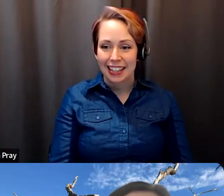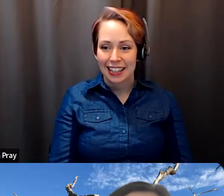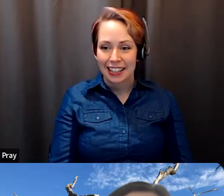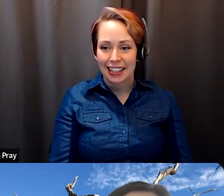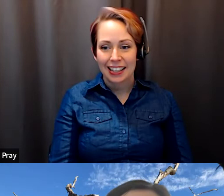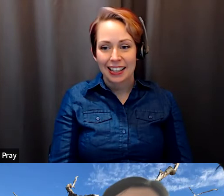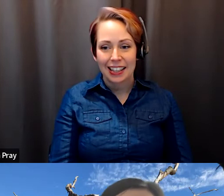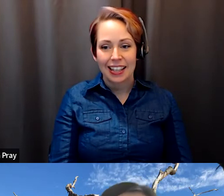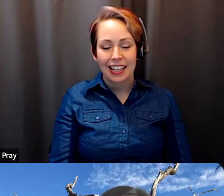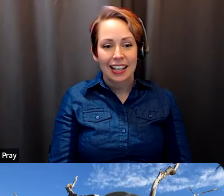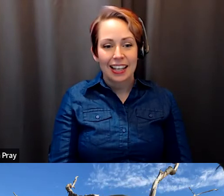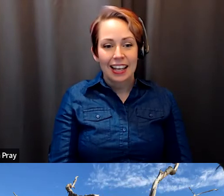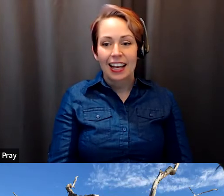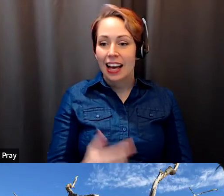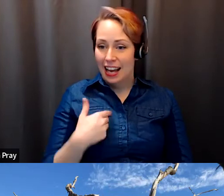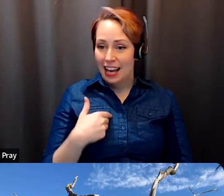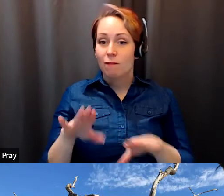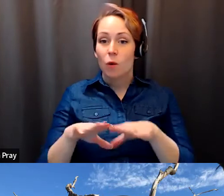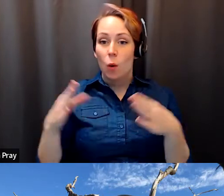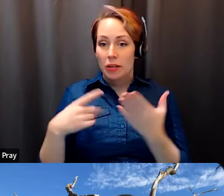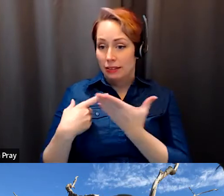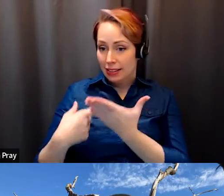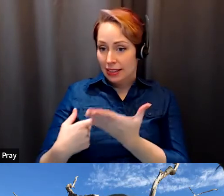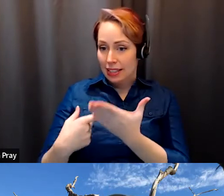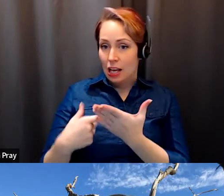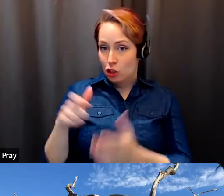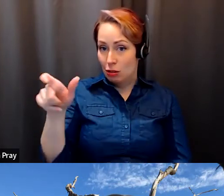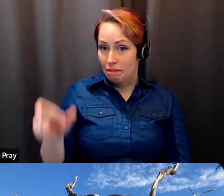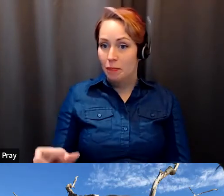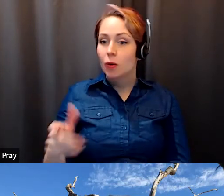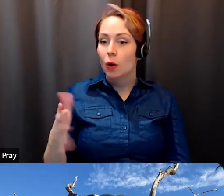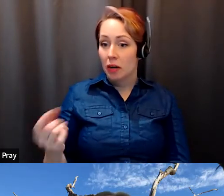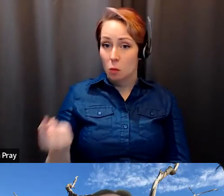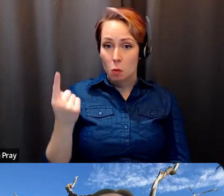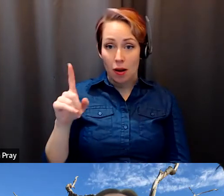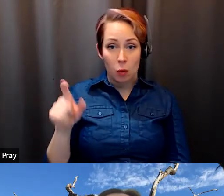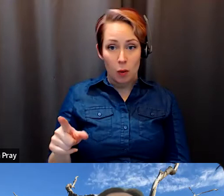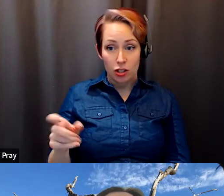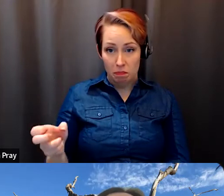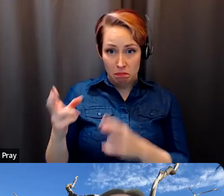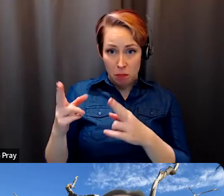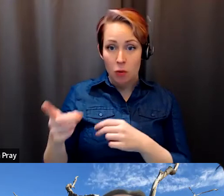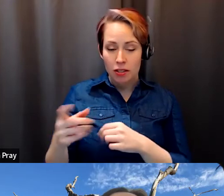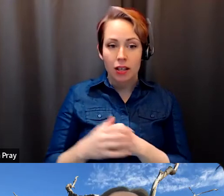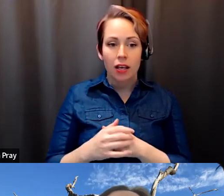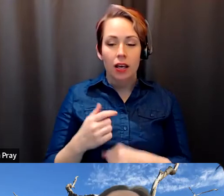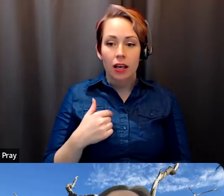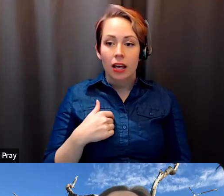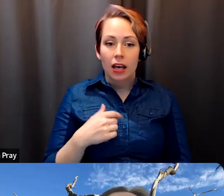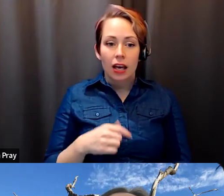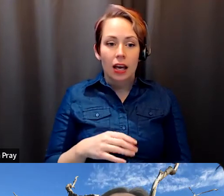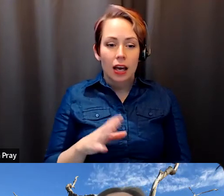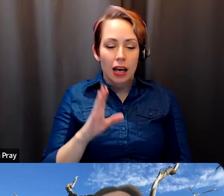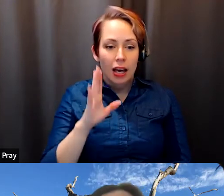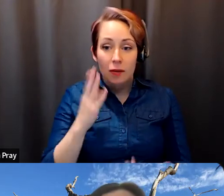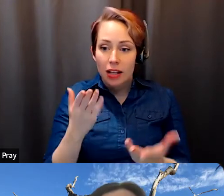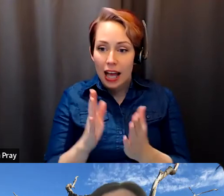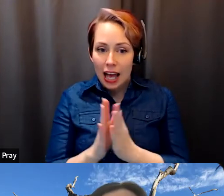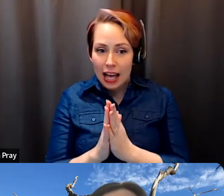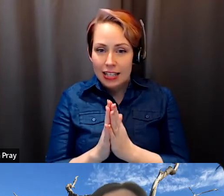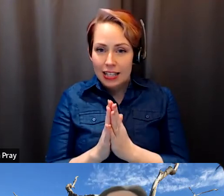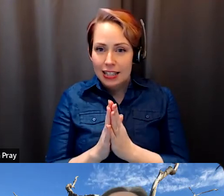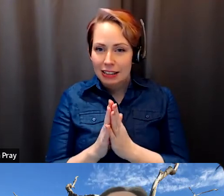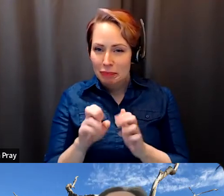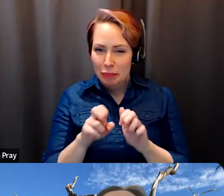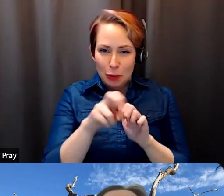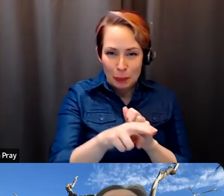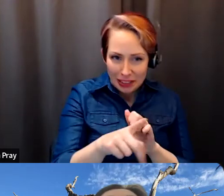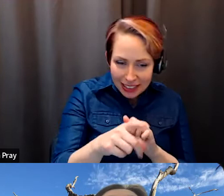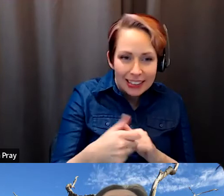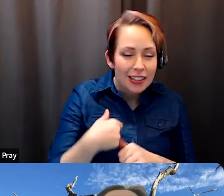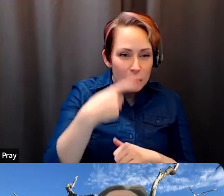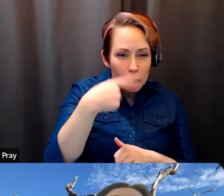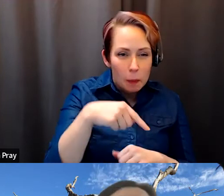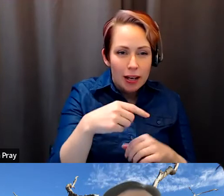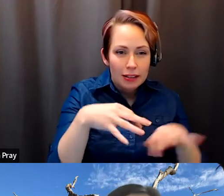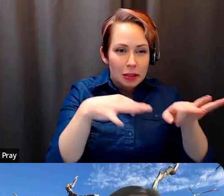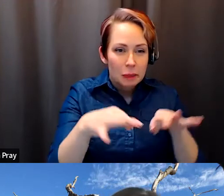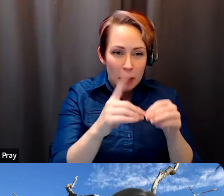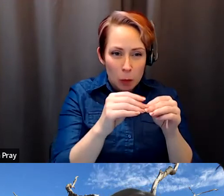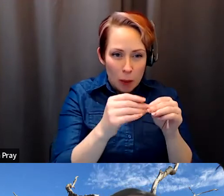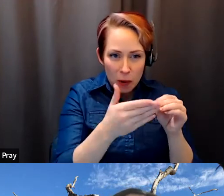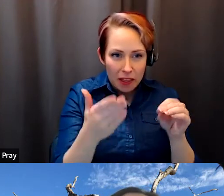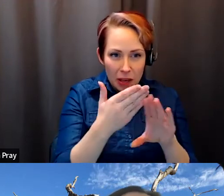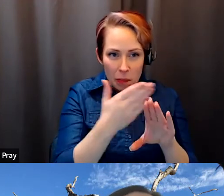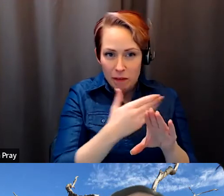Paul Gellert: I opened the discussion box there's already one question there and i'm going to take chairs prerogative to just ask you to explain one one thing more before seeing who else has questions which is.